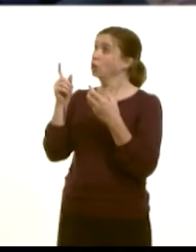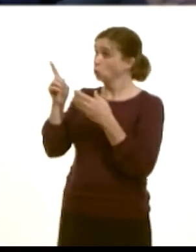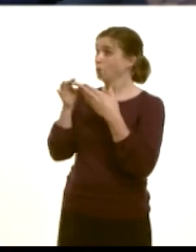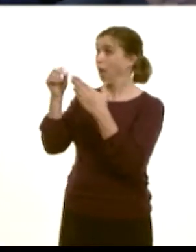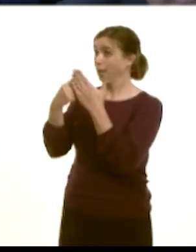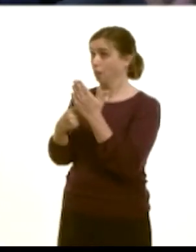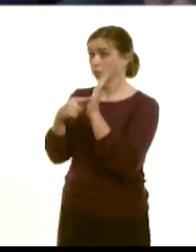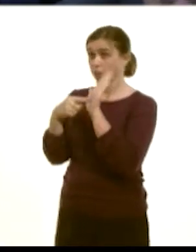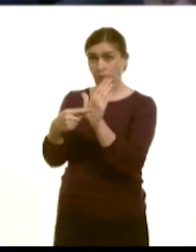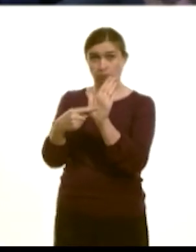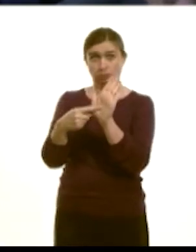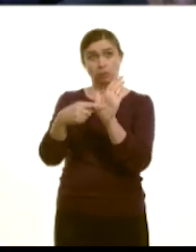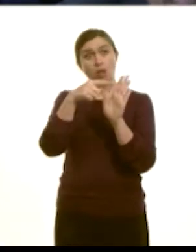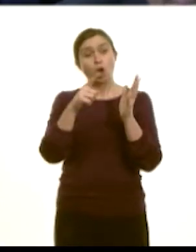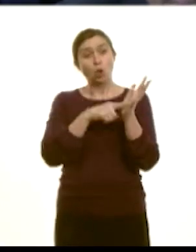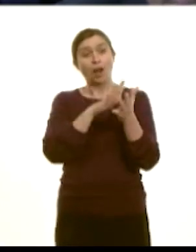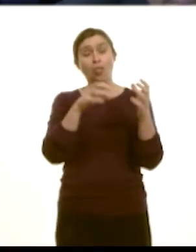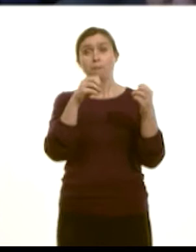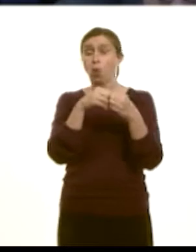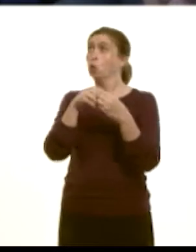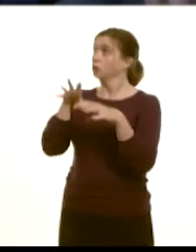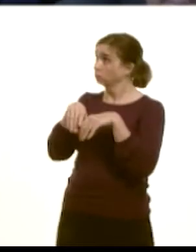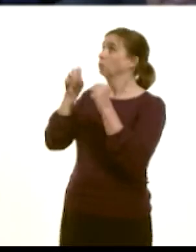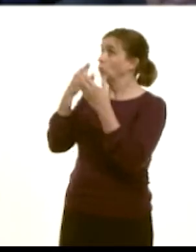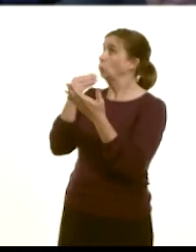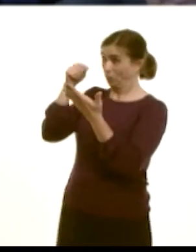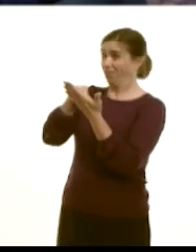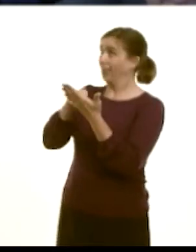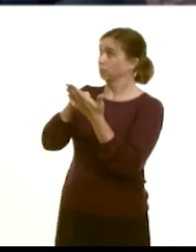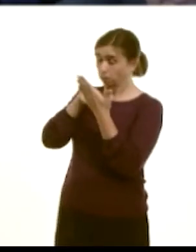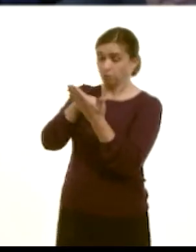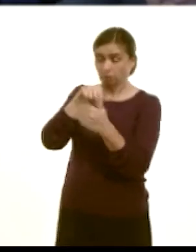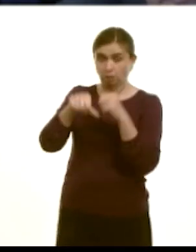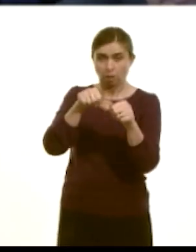by local health boards and that patients and clinicians are able to use drugs that have